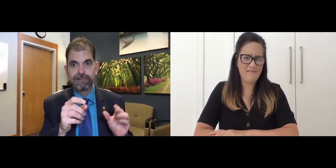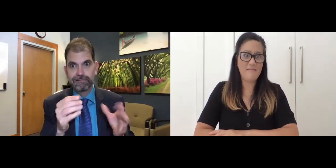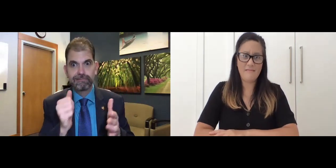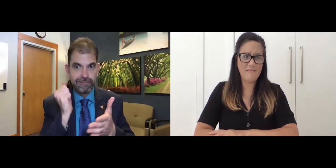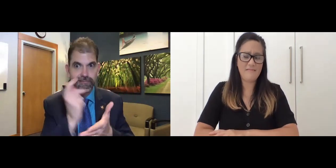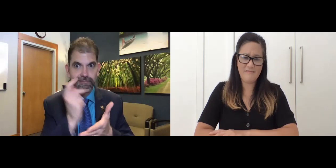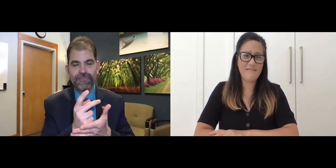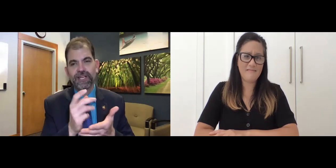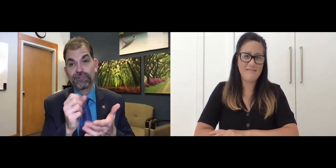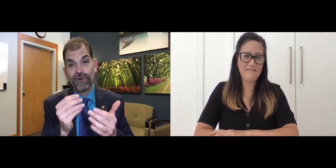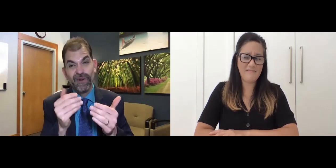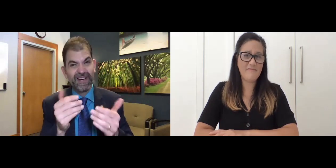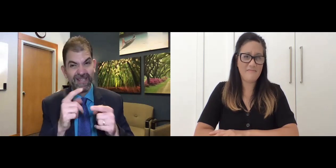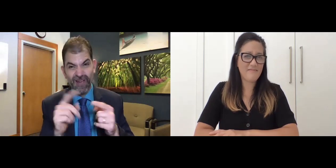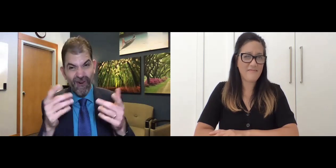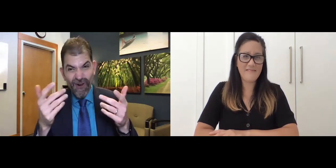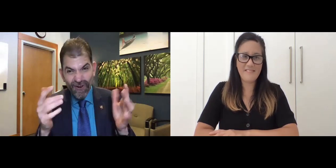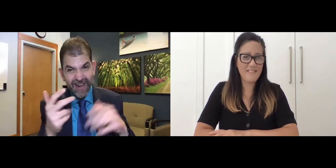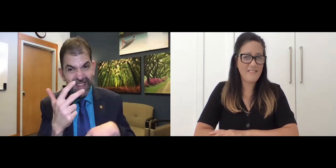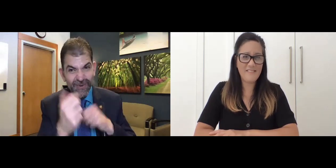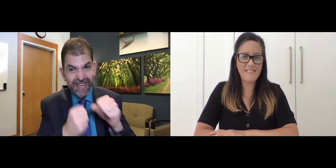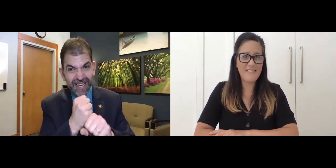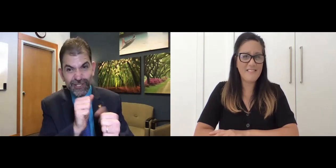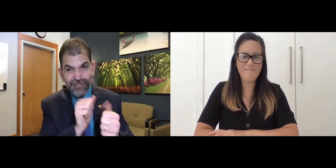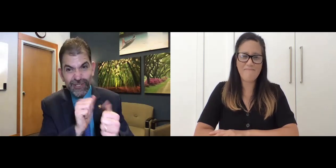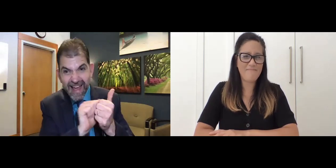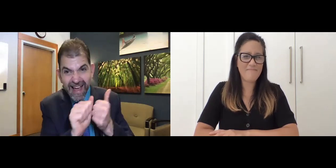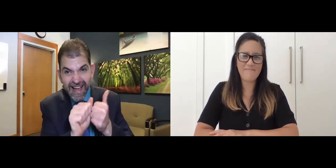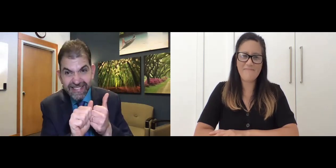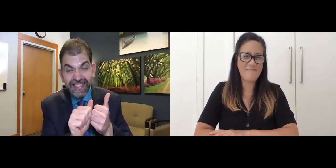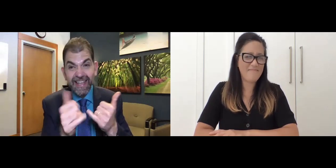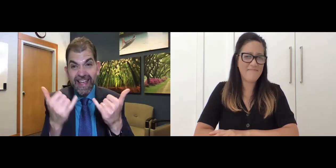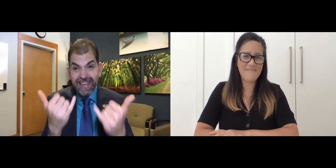reasons. You know she did finally because of